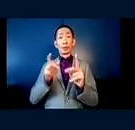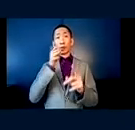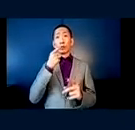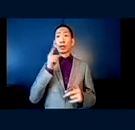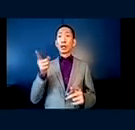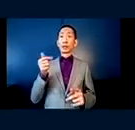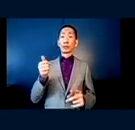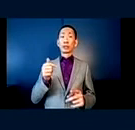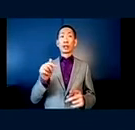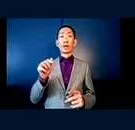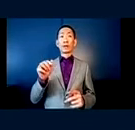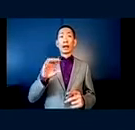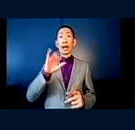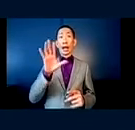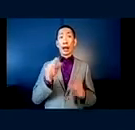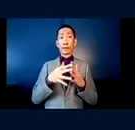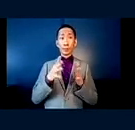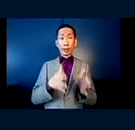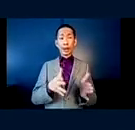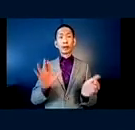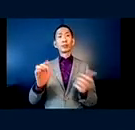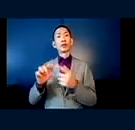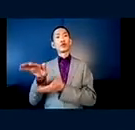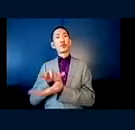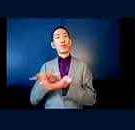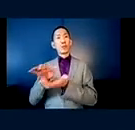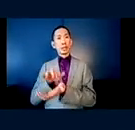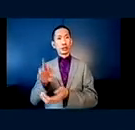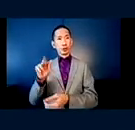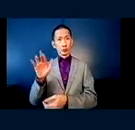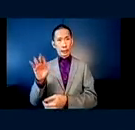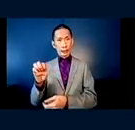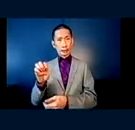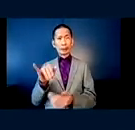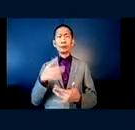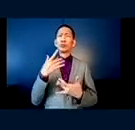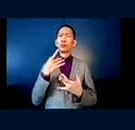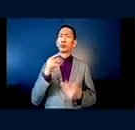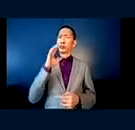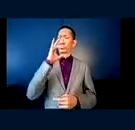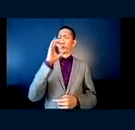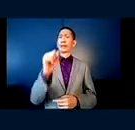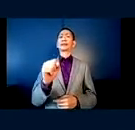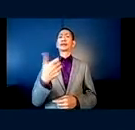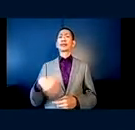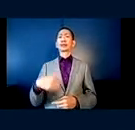OF WEST AFRICAN ANCESTRY VERSUS